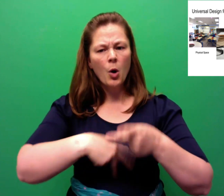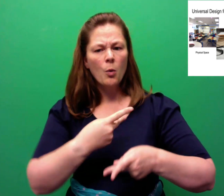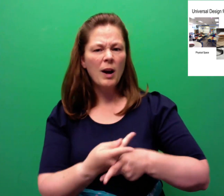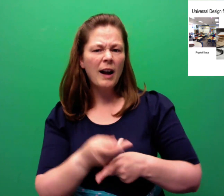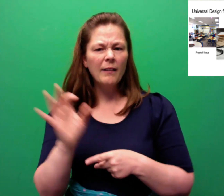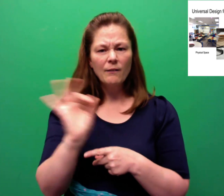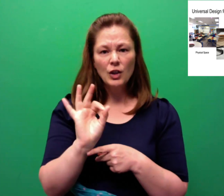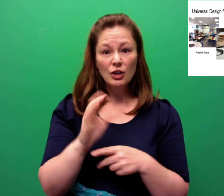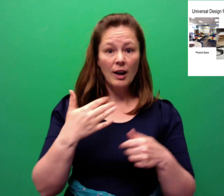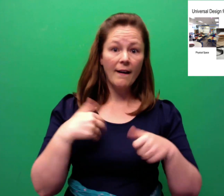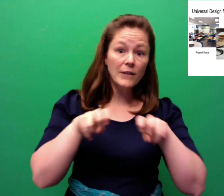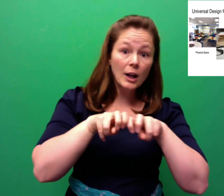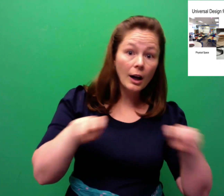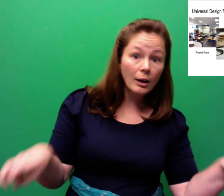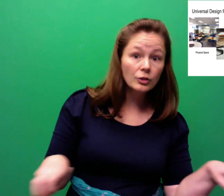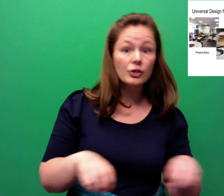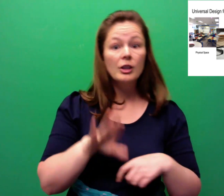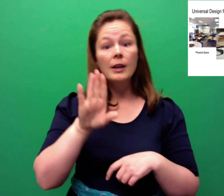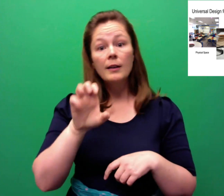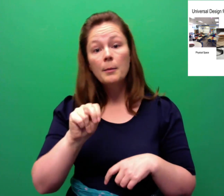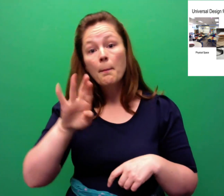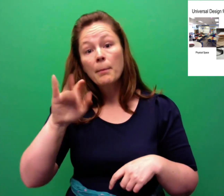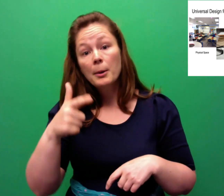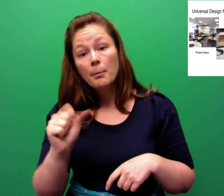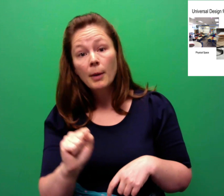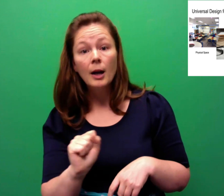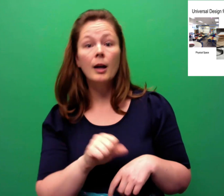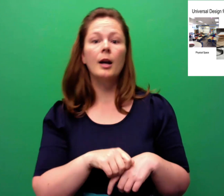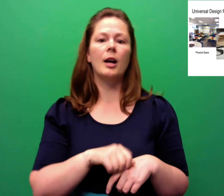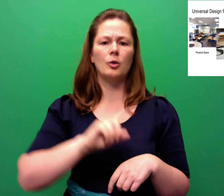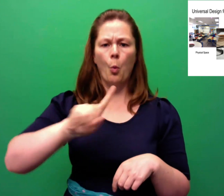there are other physical barriers such as how furniture is arranged, what type